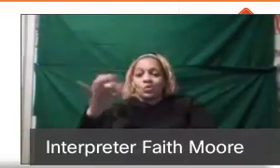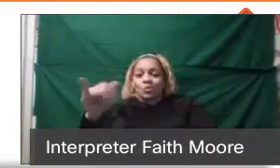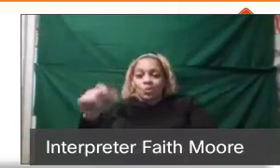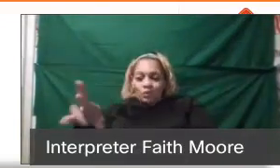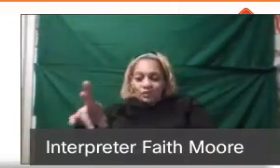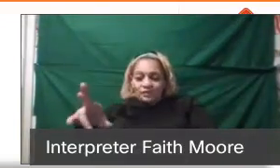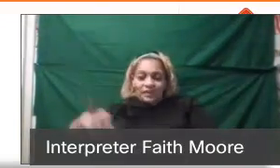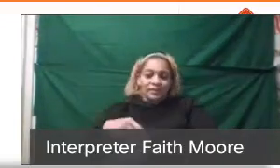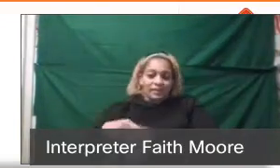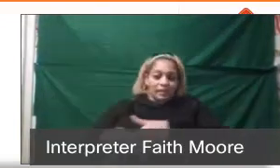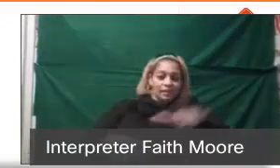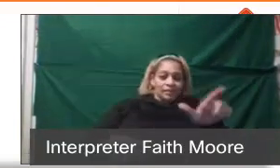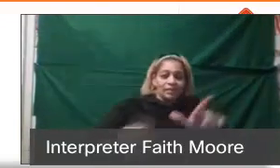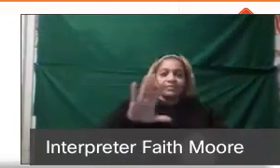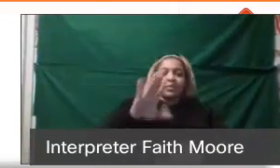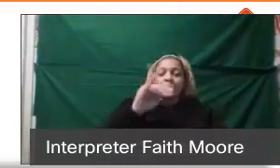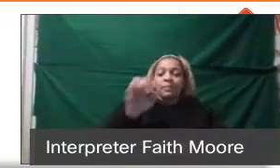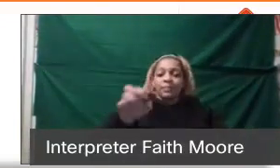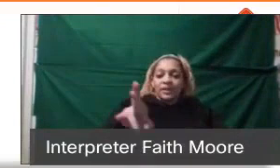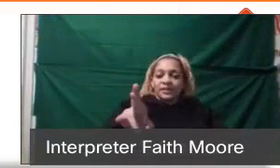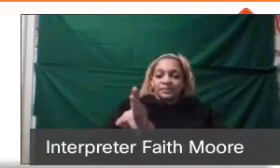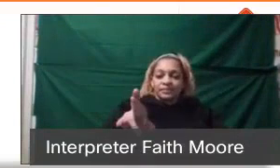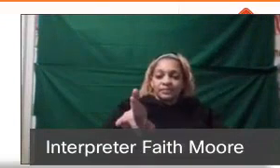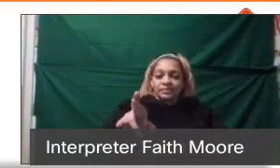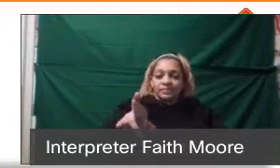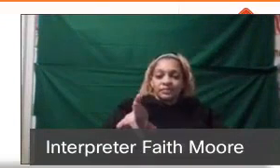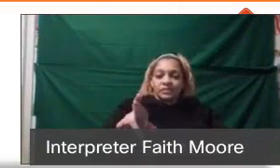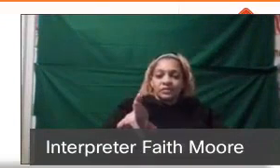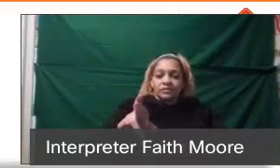And this results, and we are also proposing.